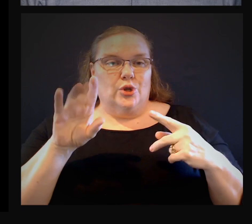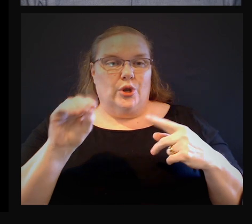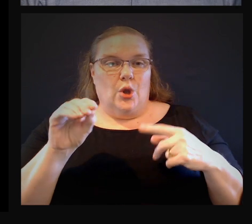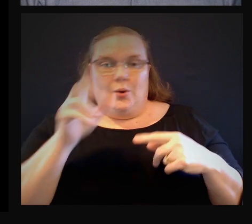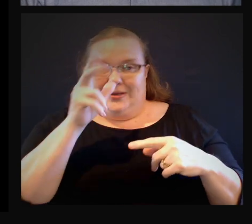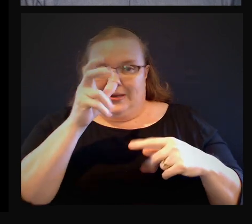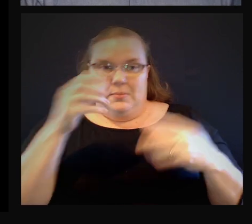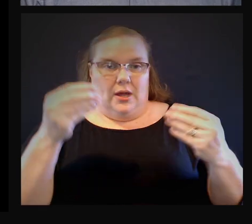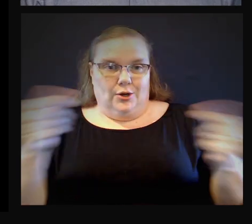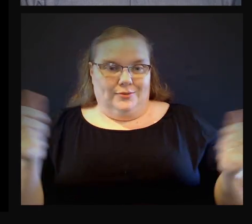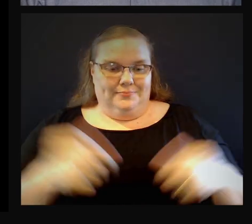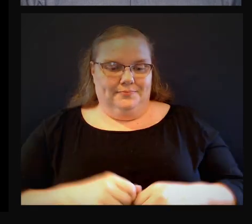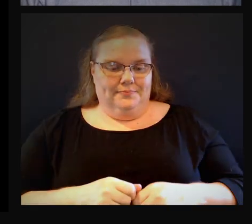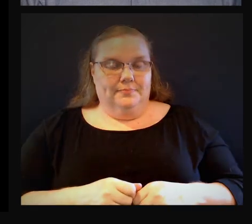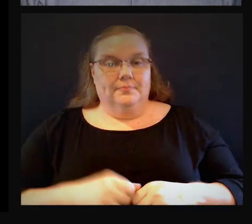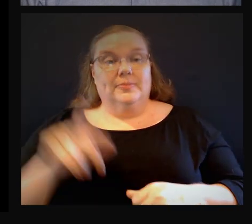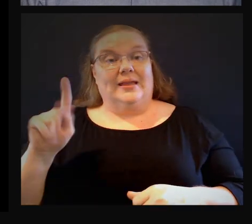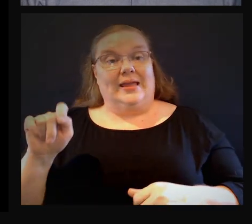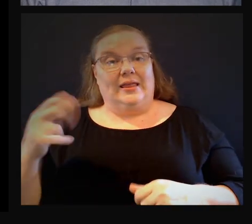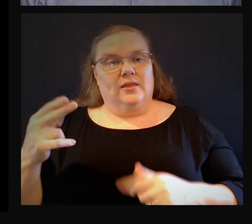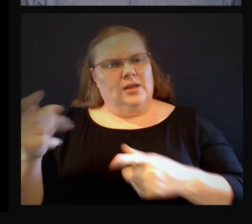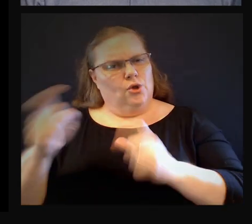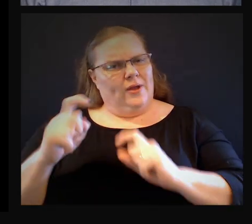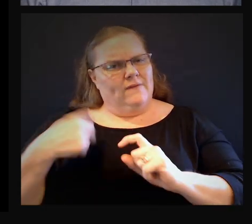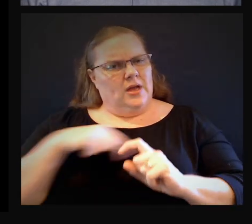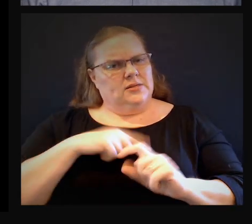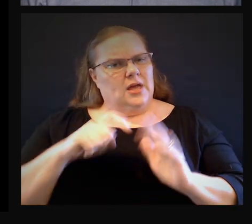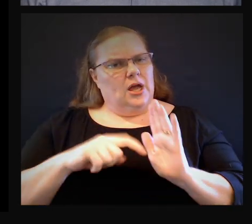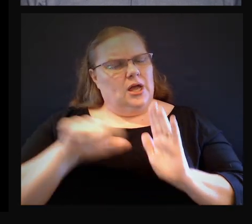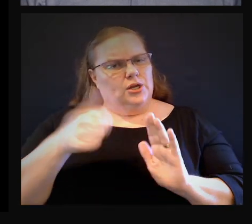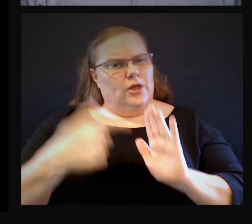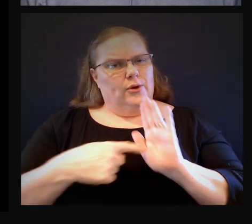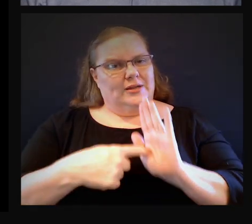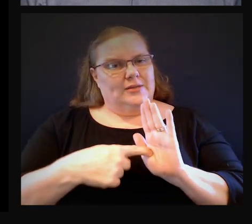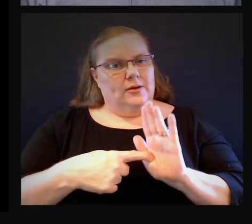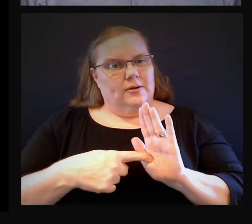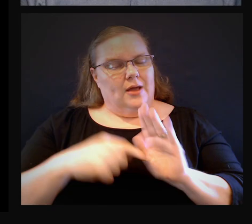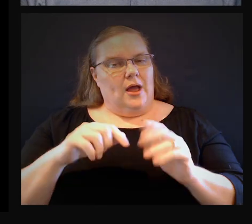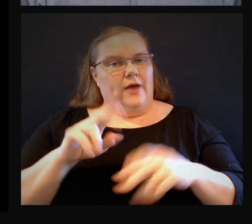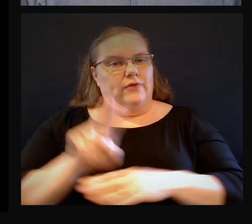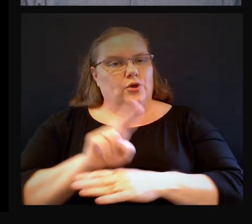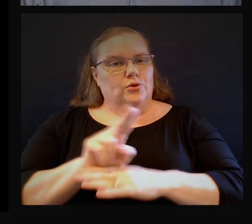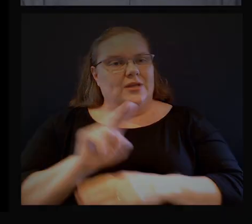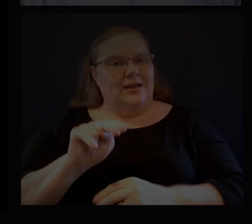Keith, can give us another example of how you use Natvis to improve your debugging experience?